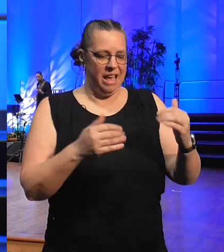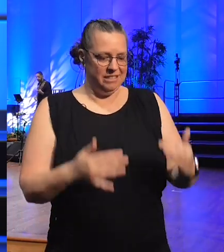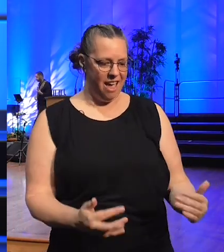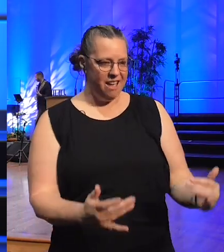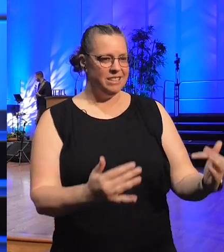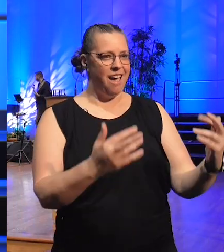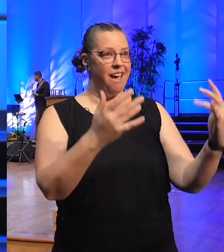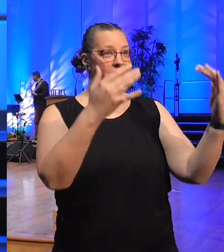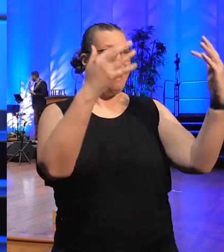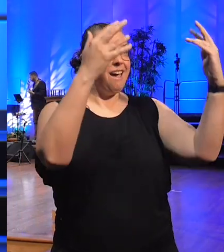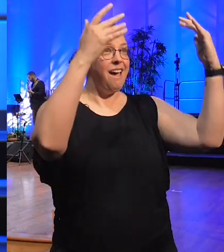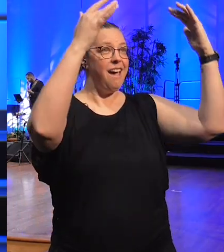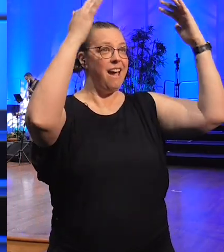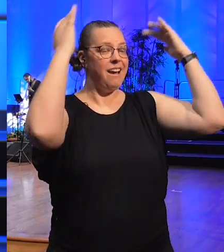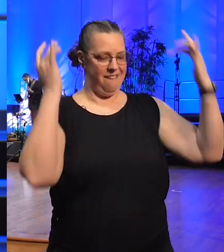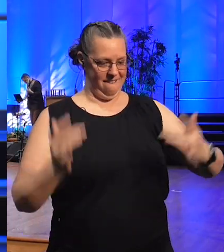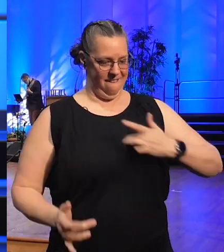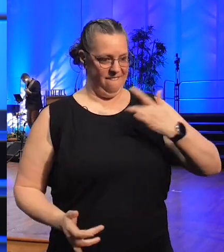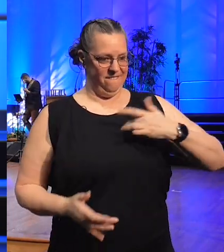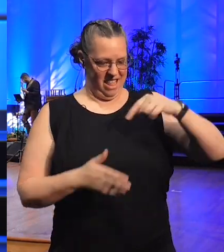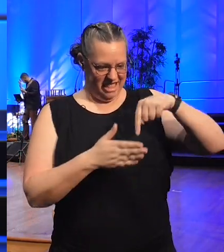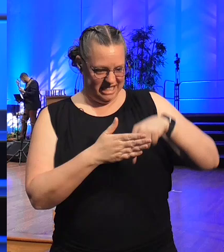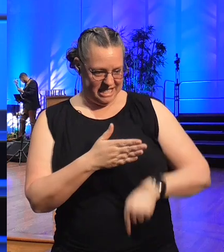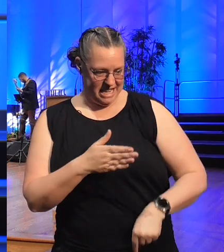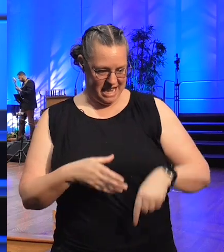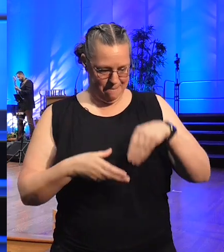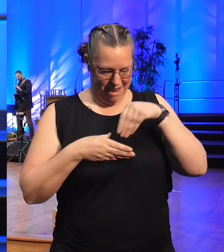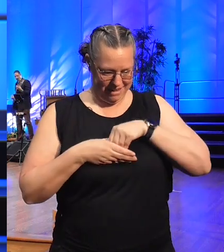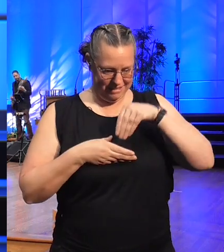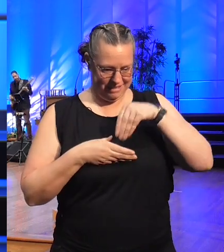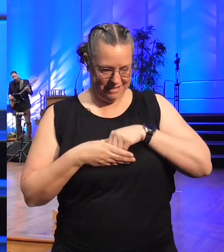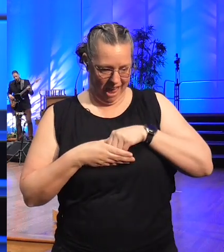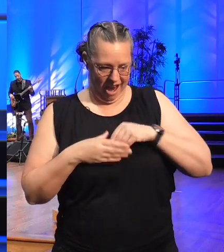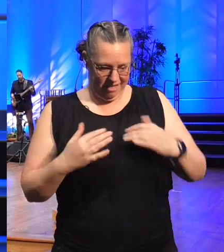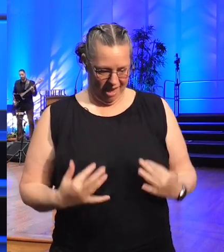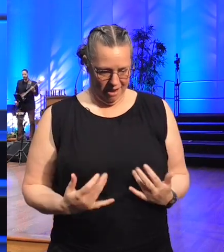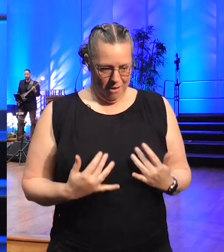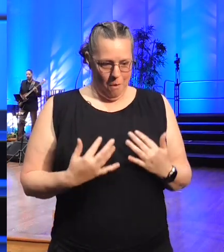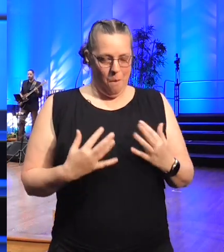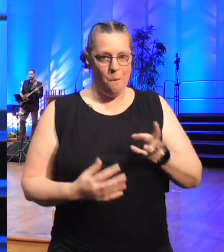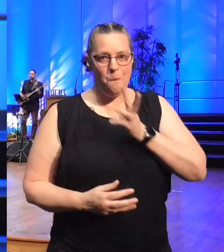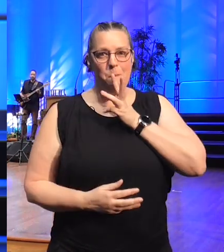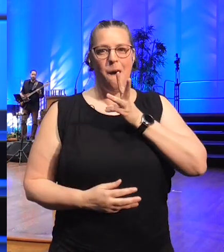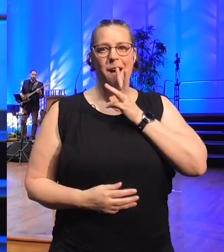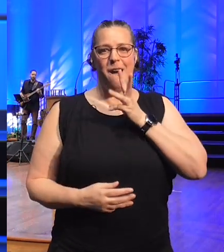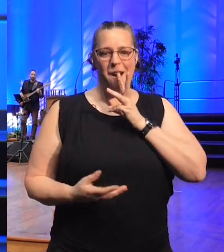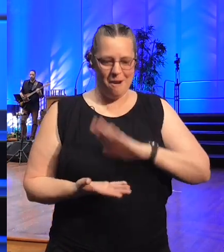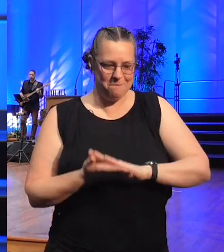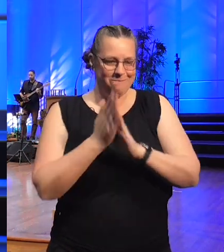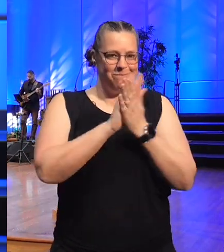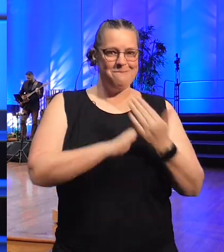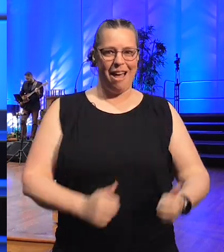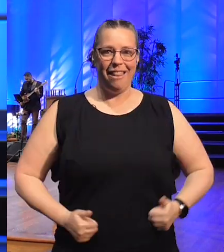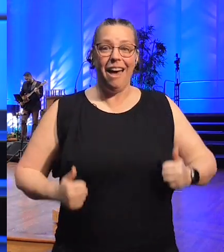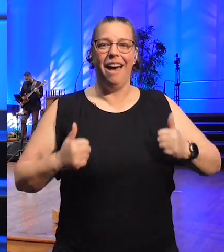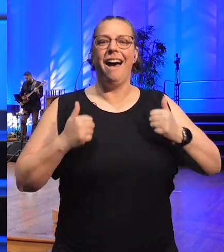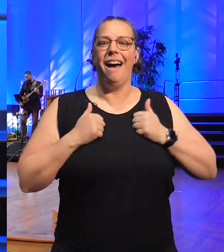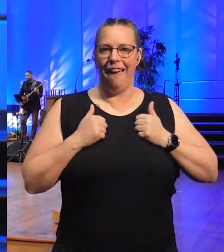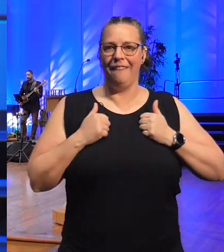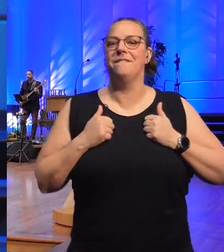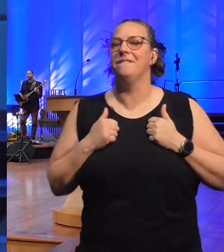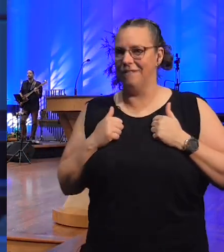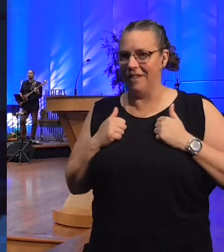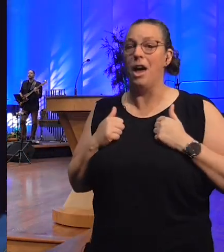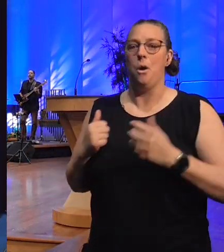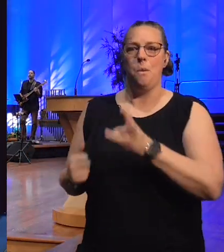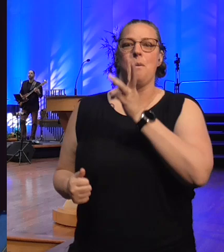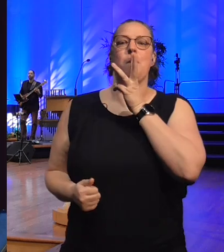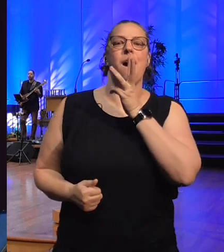is rising up deep inside a cur bre that moves and makes you cover live living water that